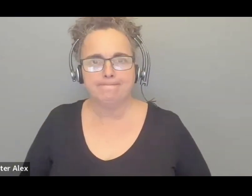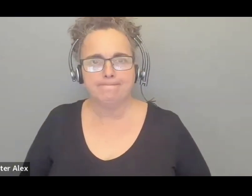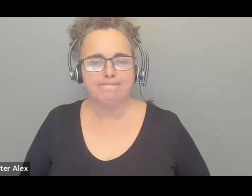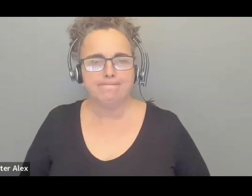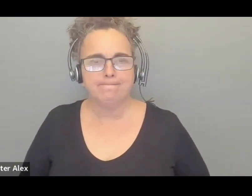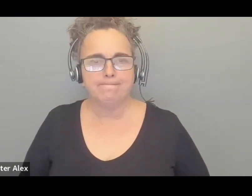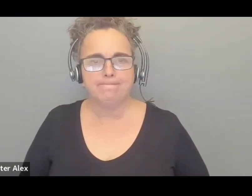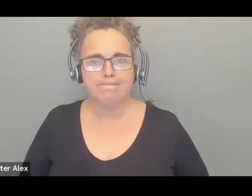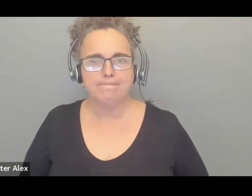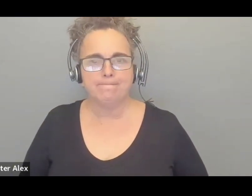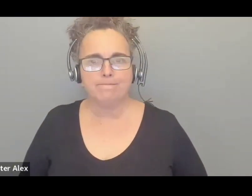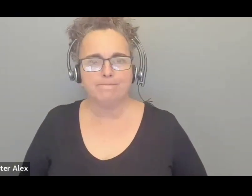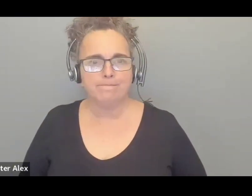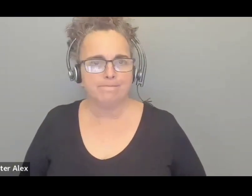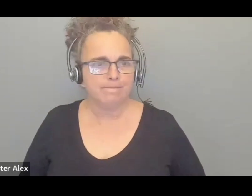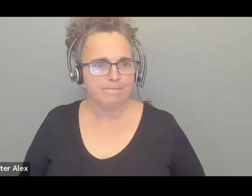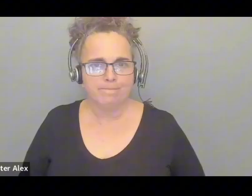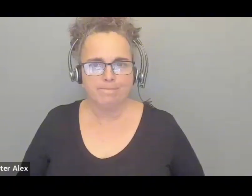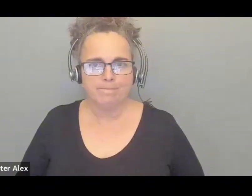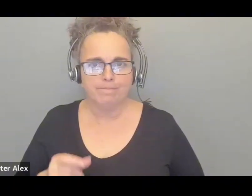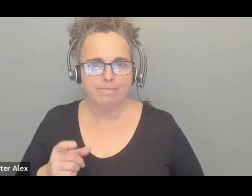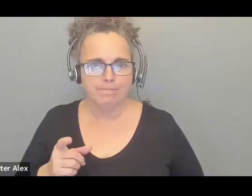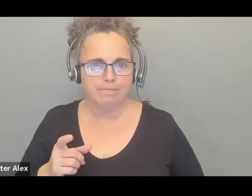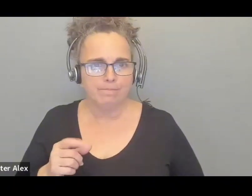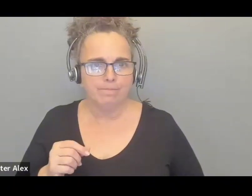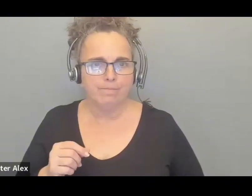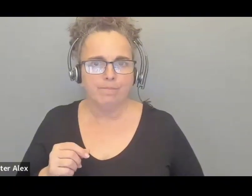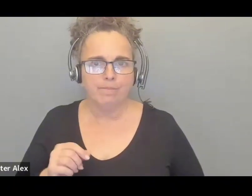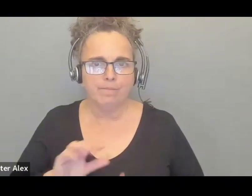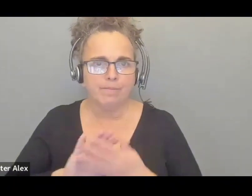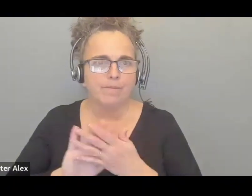Yeah. Meena, do you want to add something to that?